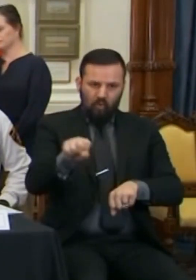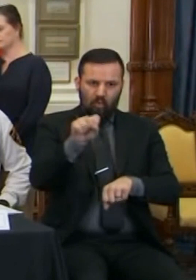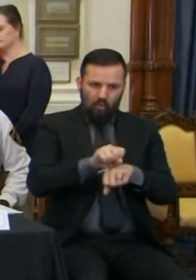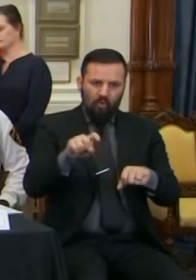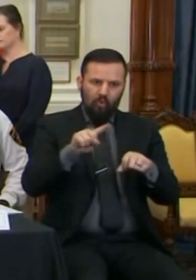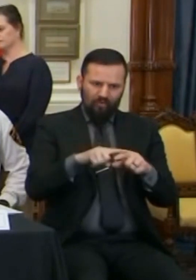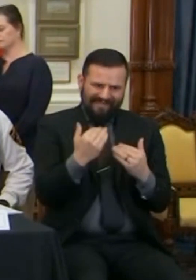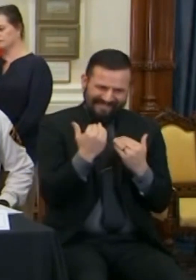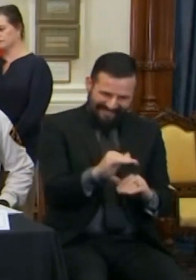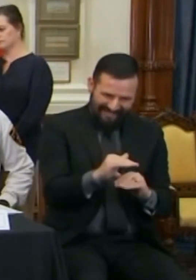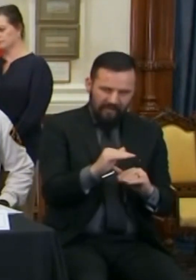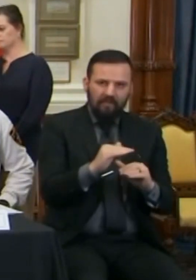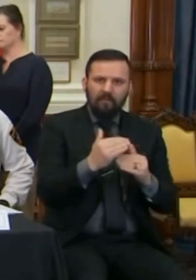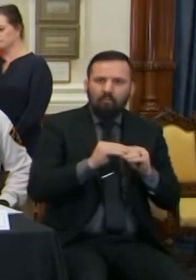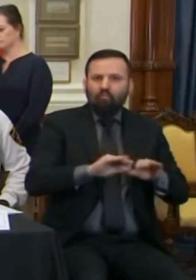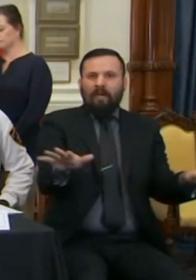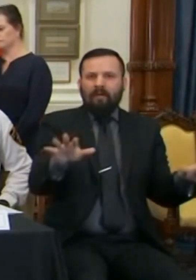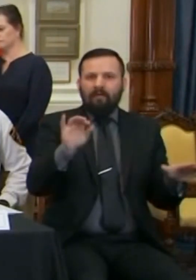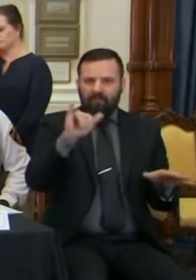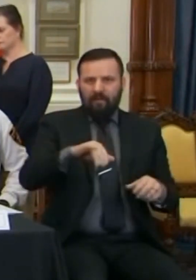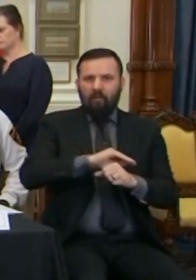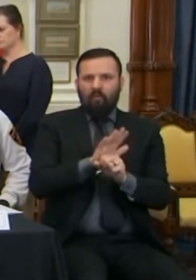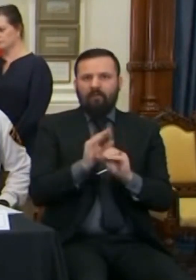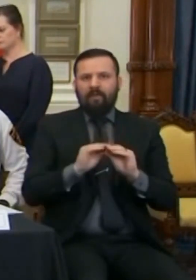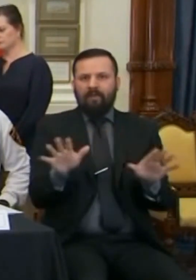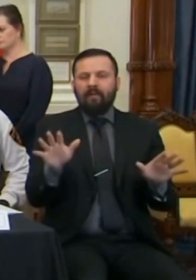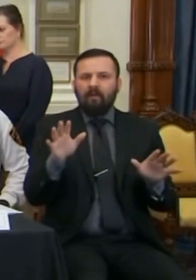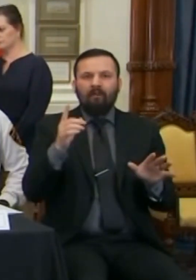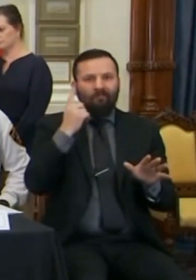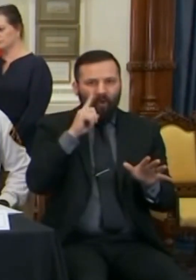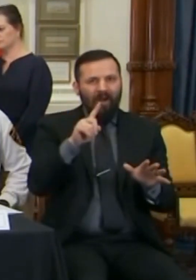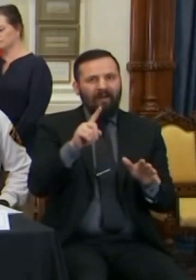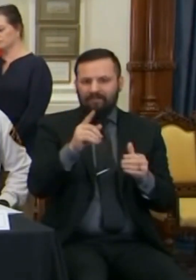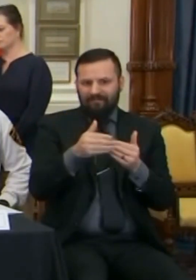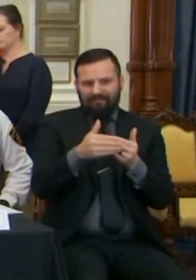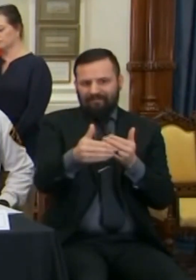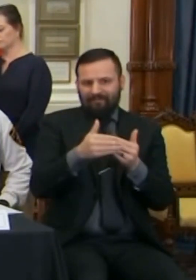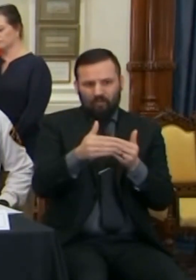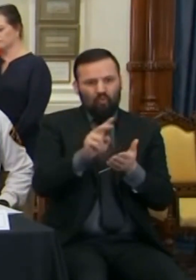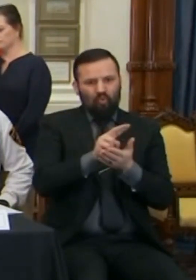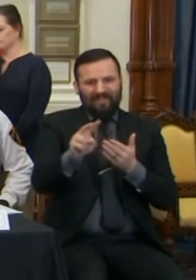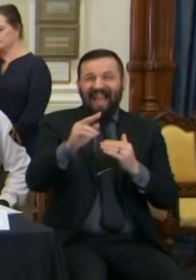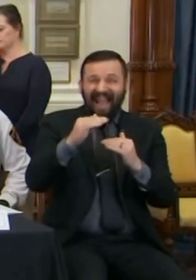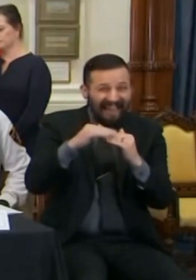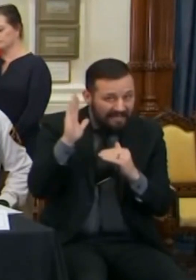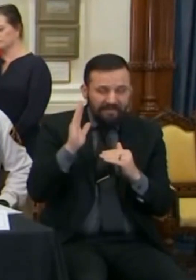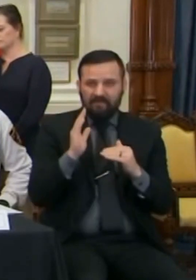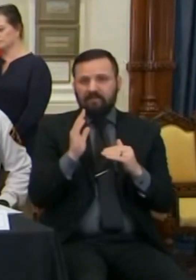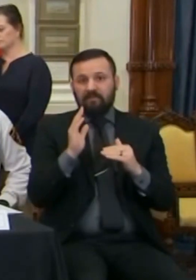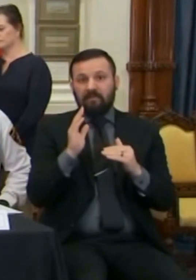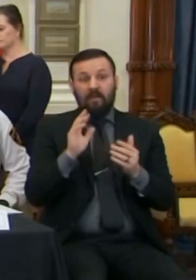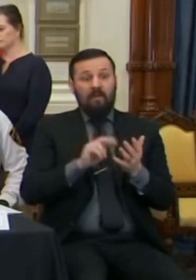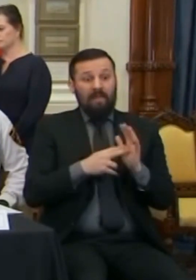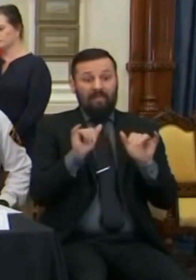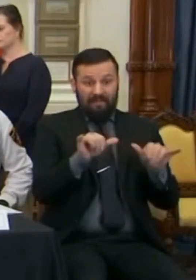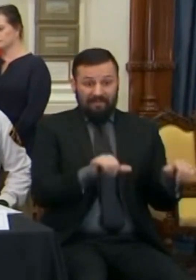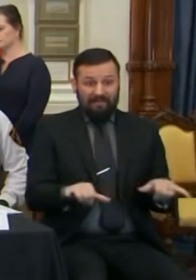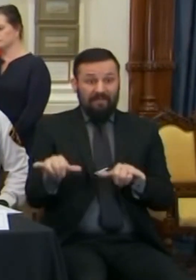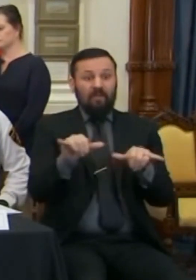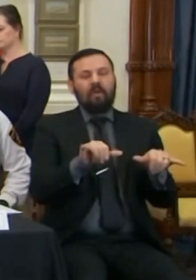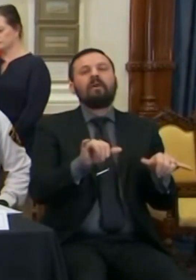19 for at least the next two weeks that standard is echoed by dr. Heller